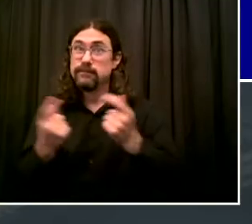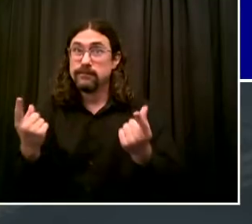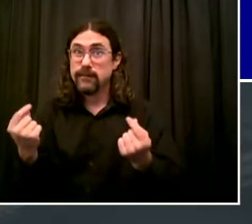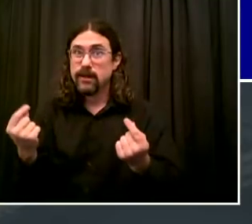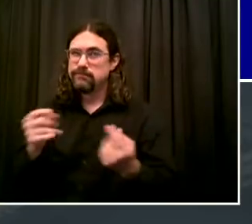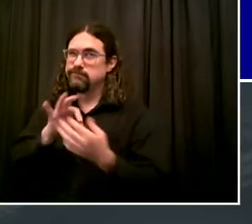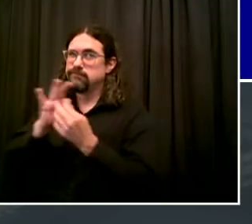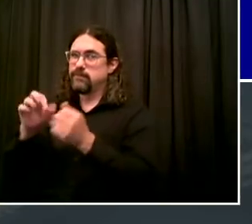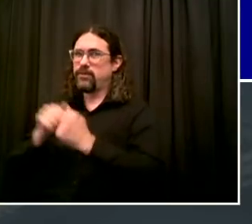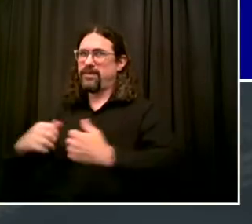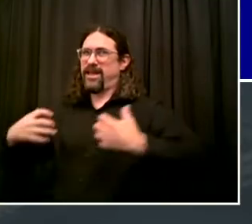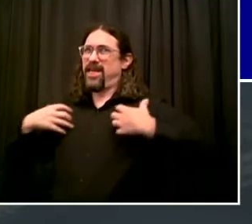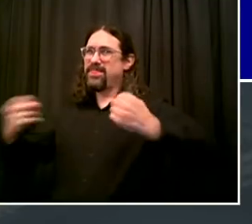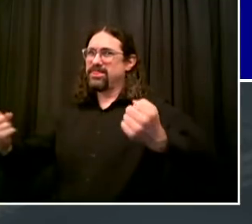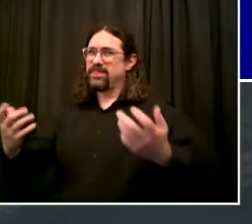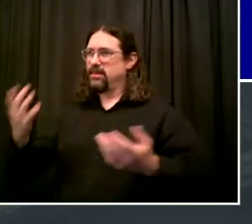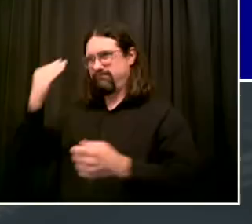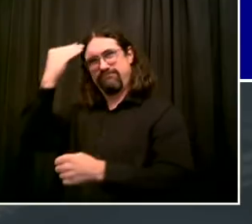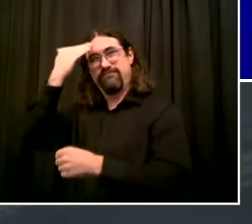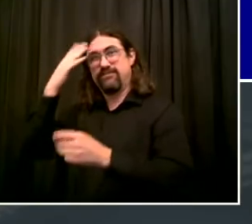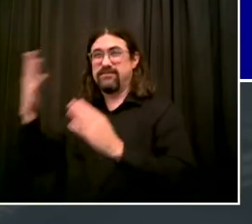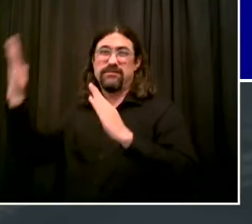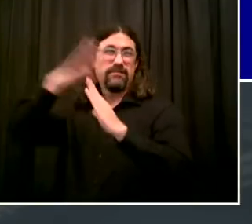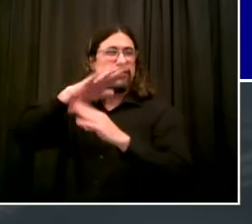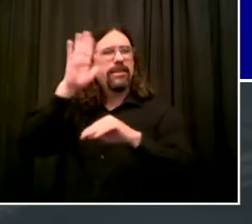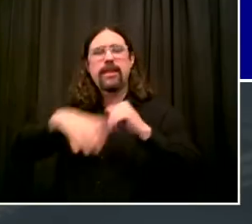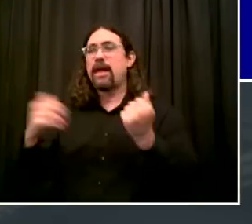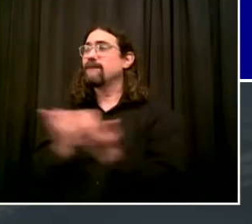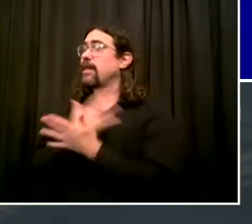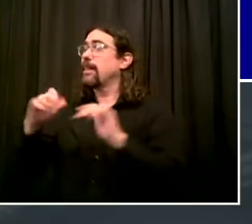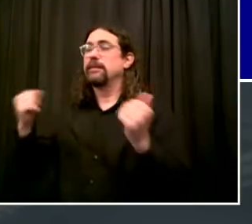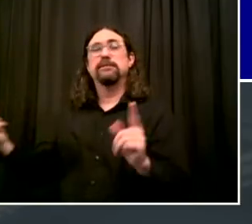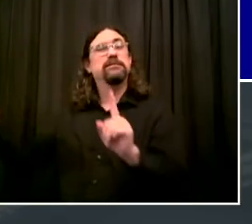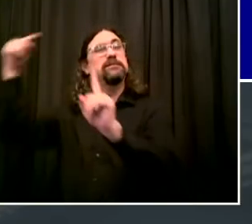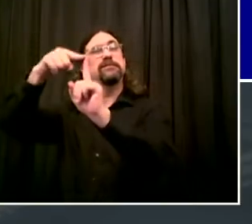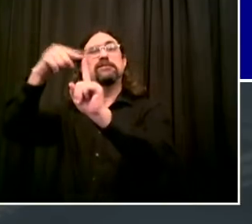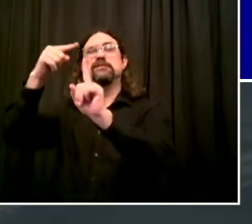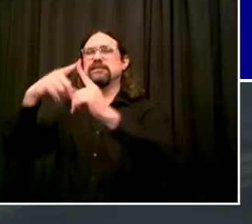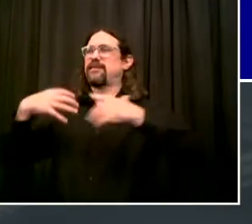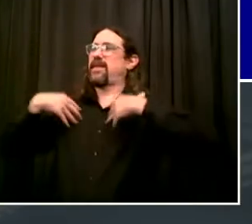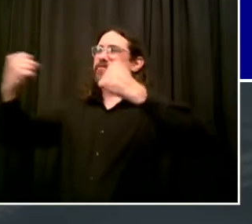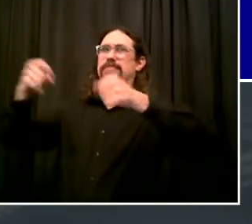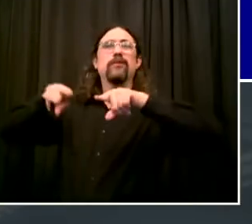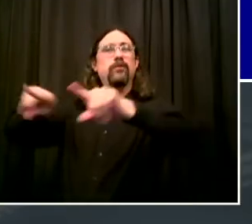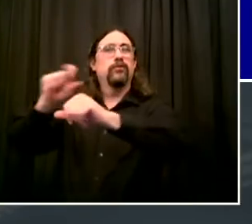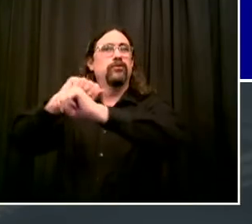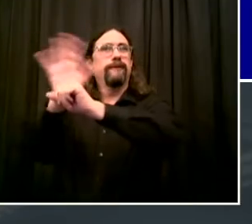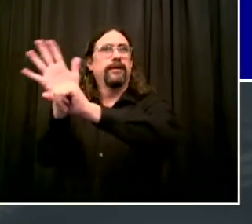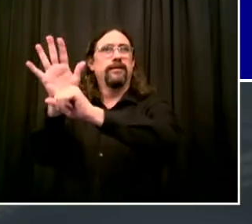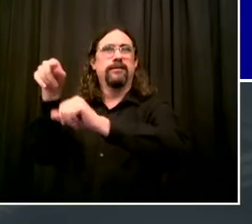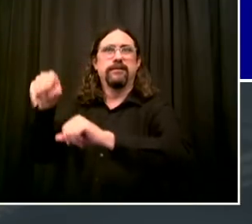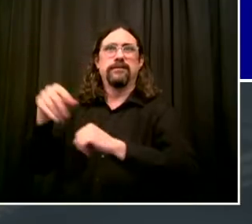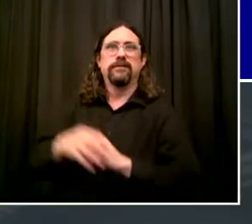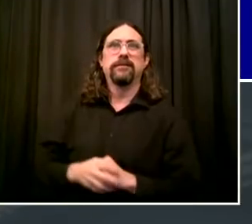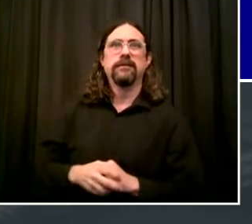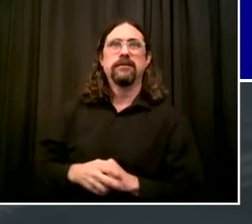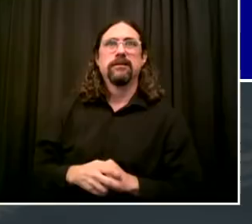ABOUT THE ÷ÑCORONAVIRUS AND THE PERVADE EVERYTHING WE TALK